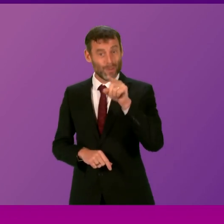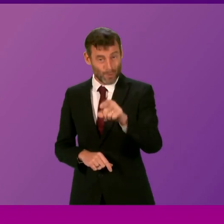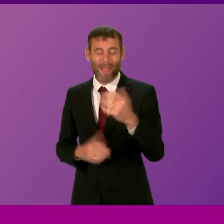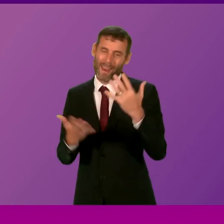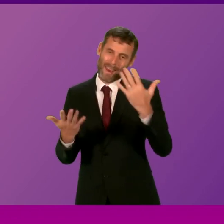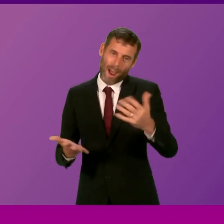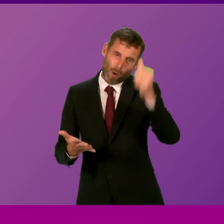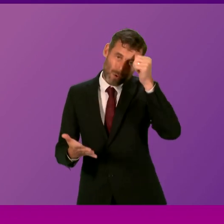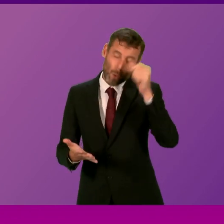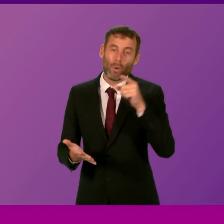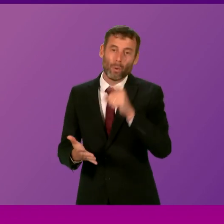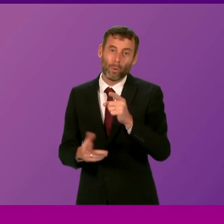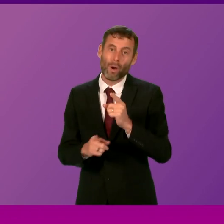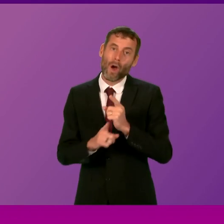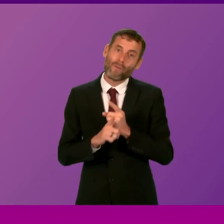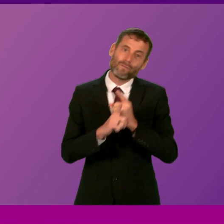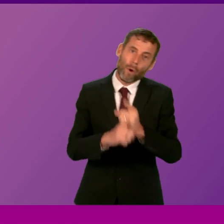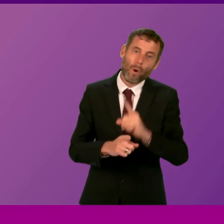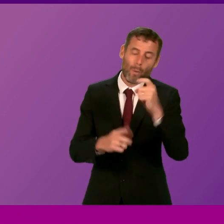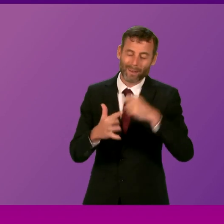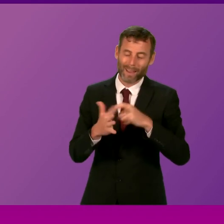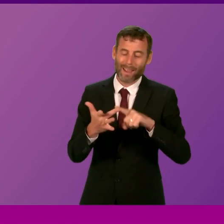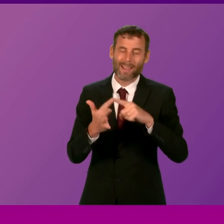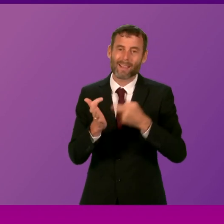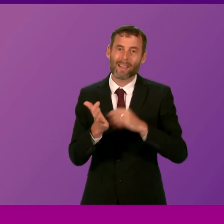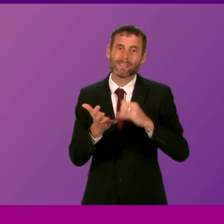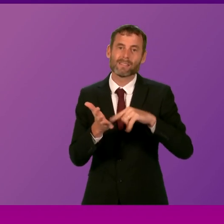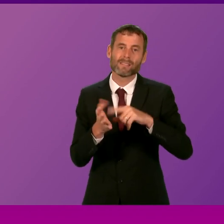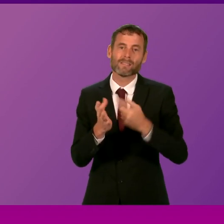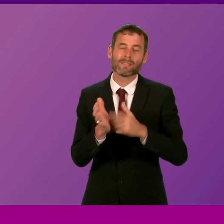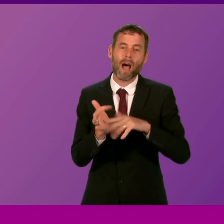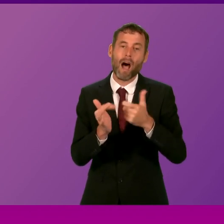promise anything in terms of progressive taxation and to turn his back on raising